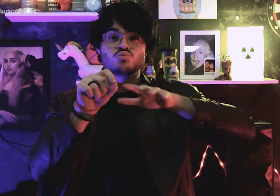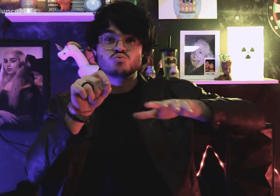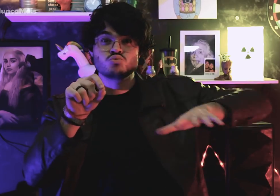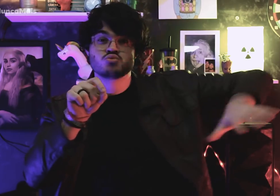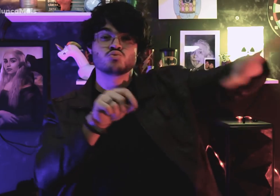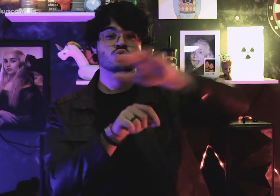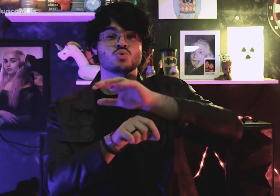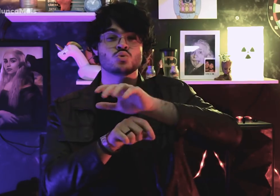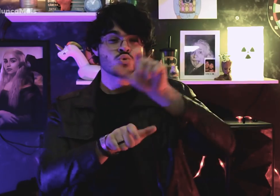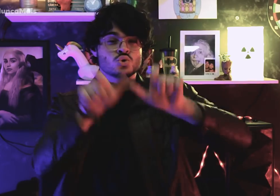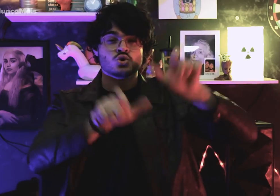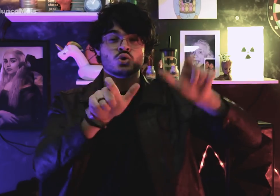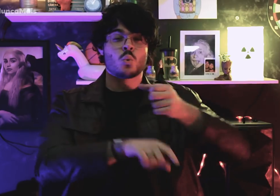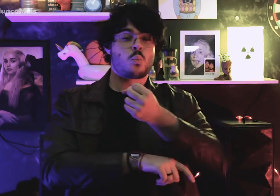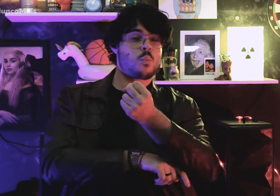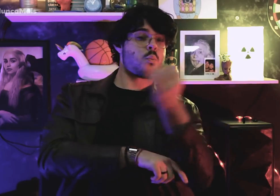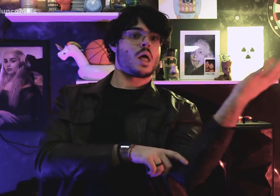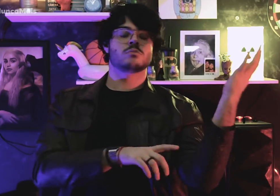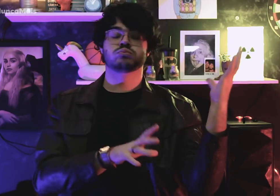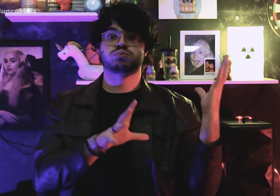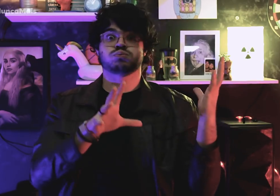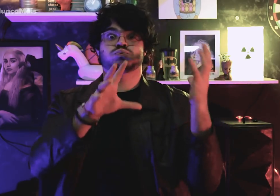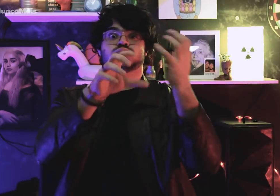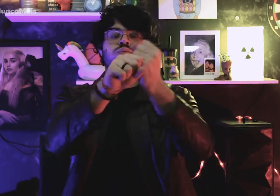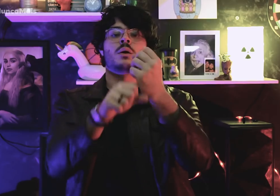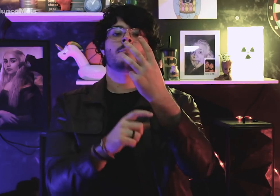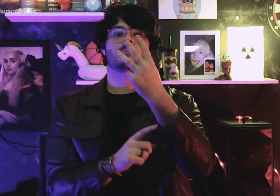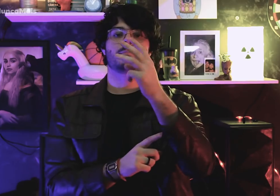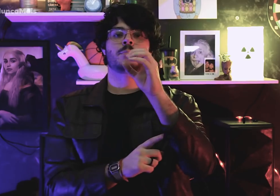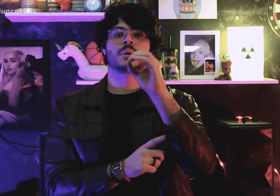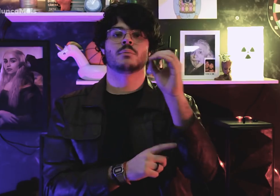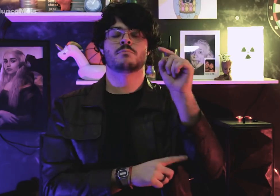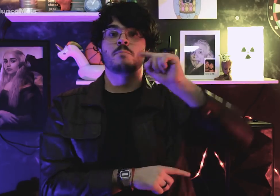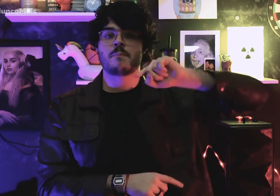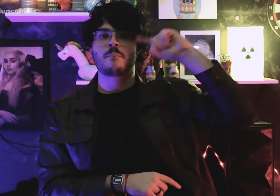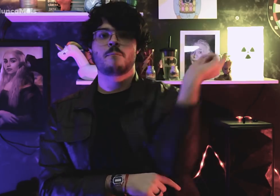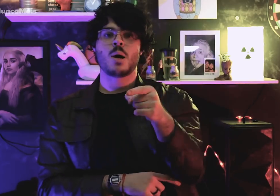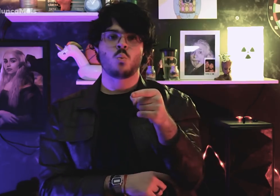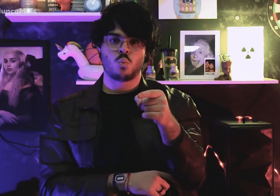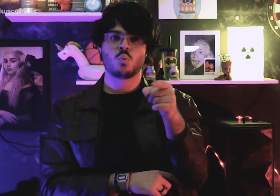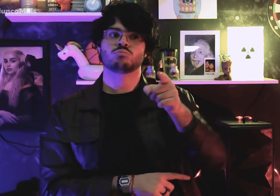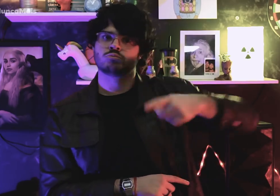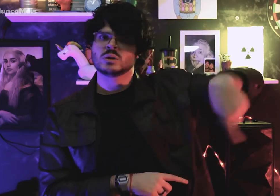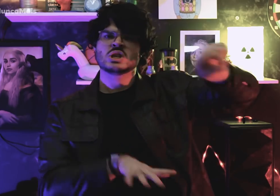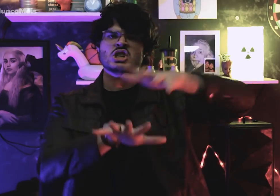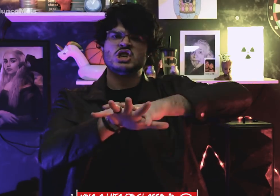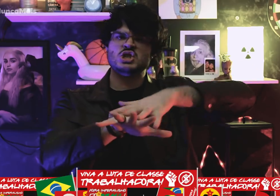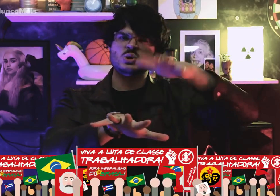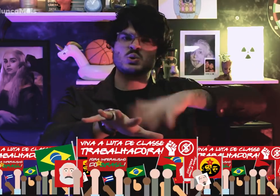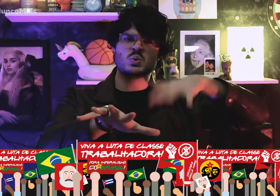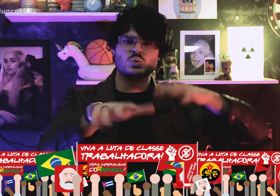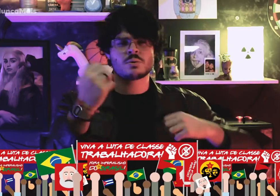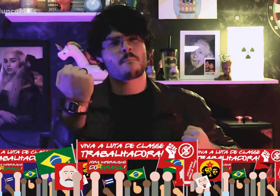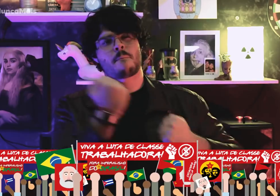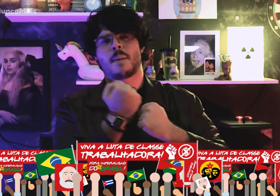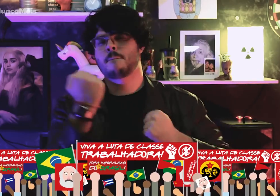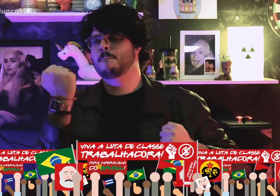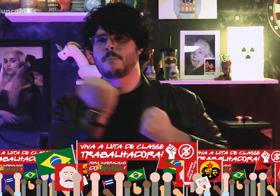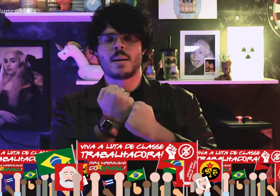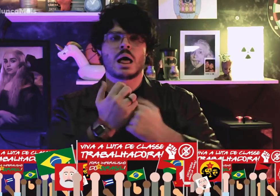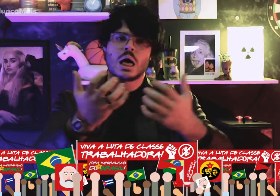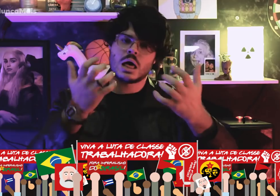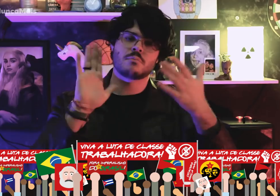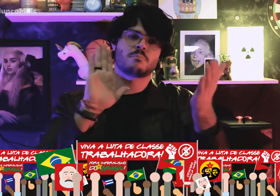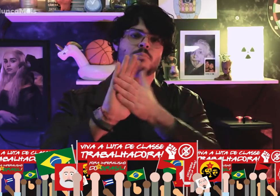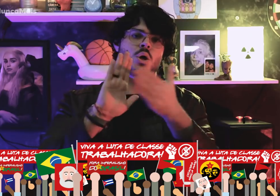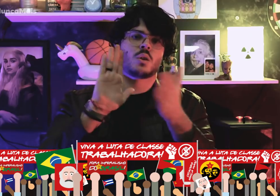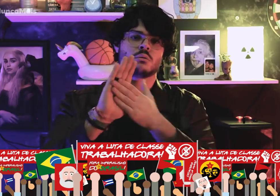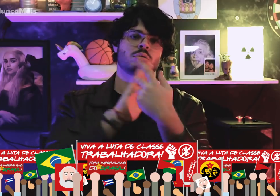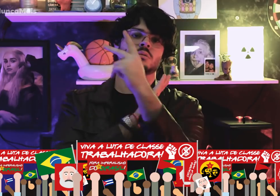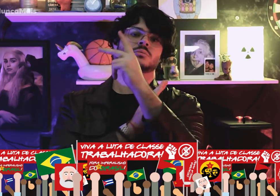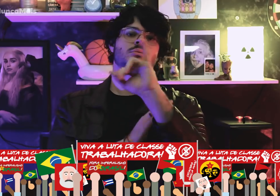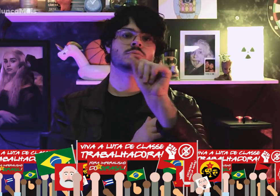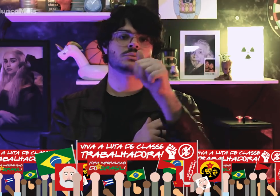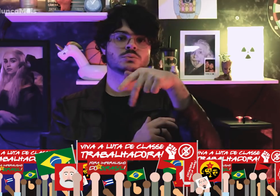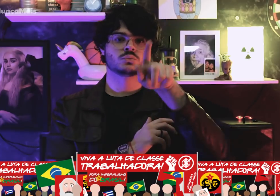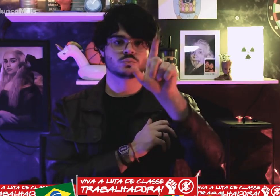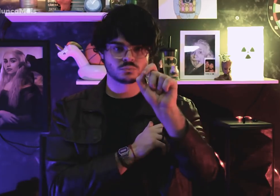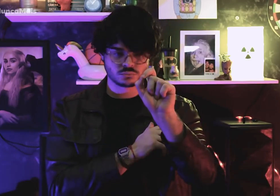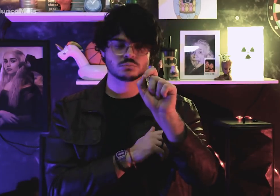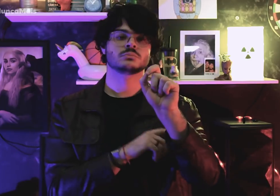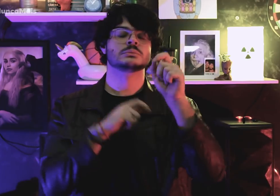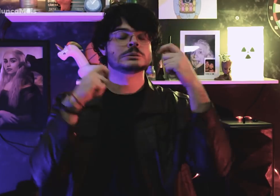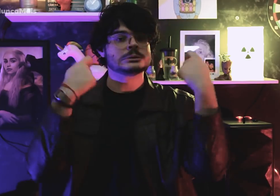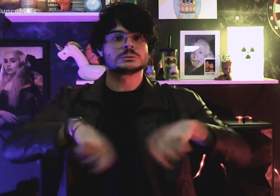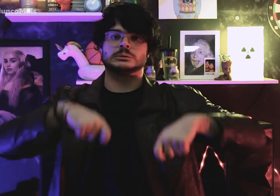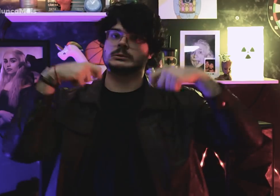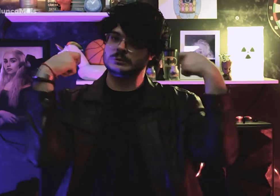Gathering 300 thousand people in support Jango for basic reforms.